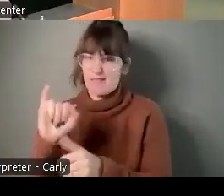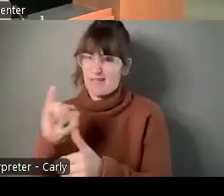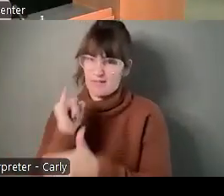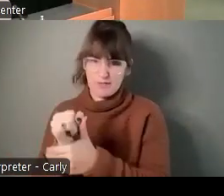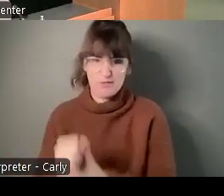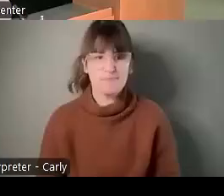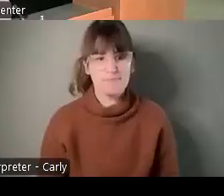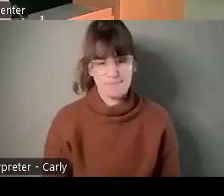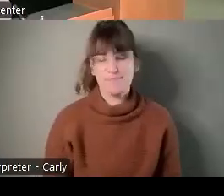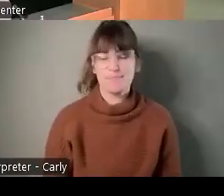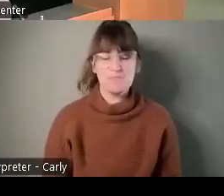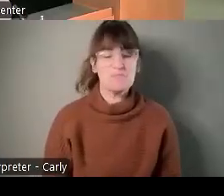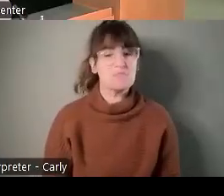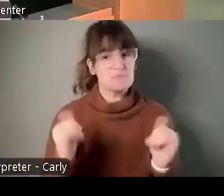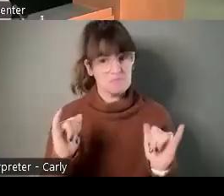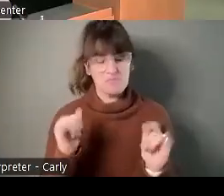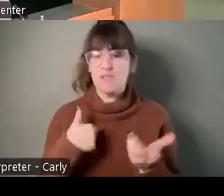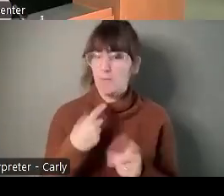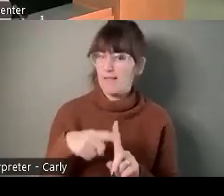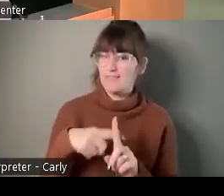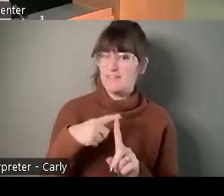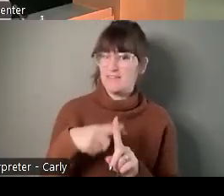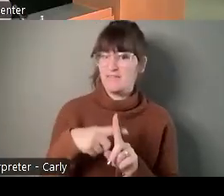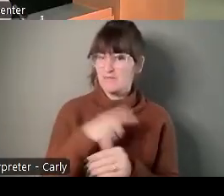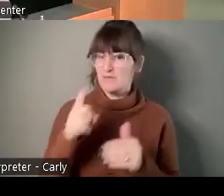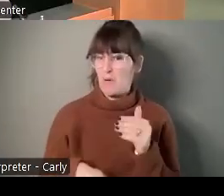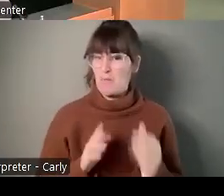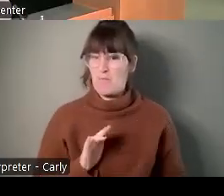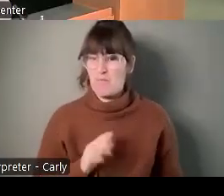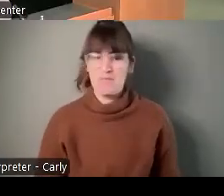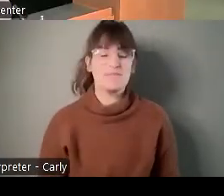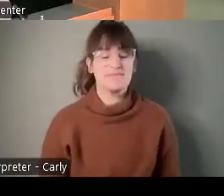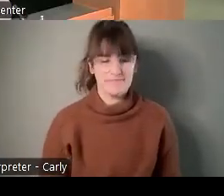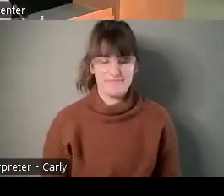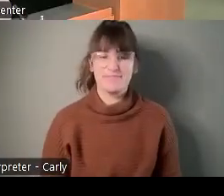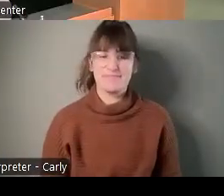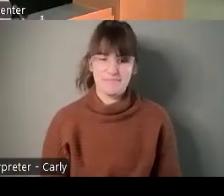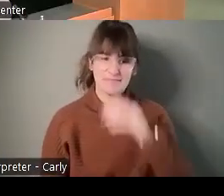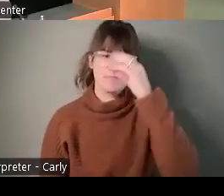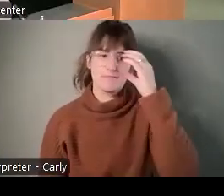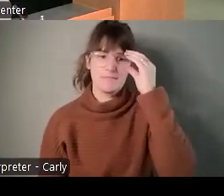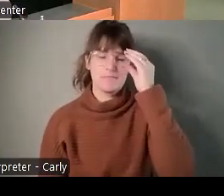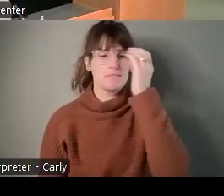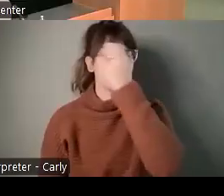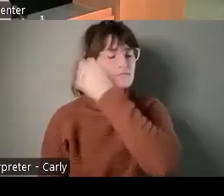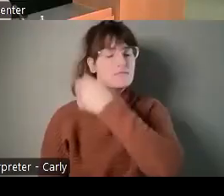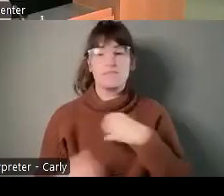Um so that was very encouraging to us. Um and I will Okay, so we will um talk a little bit about